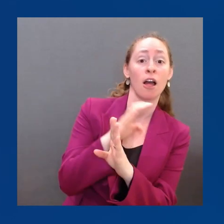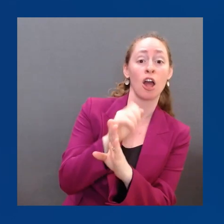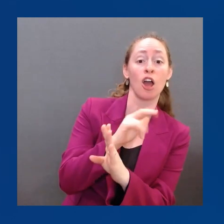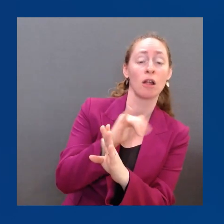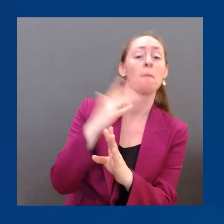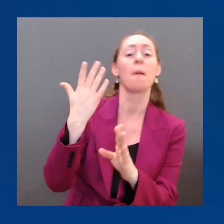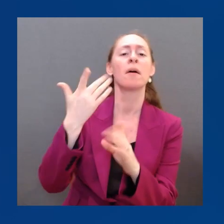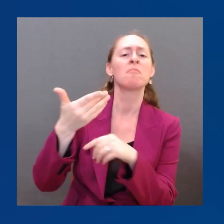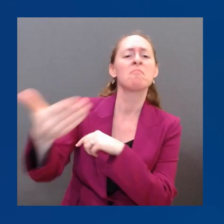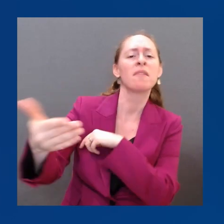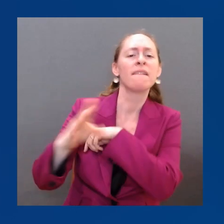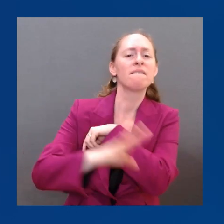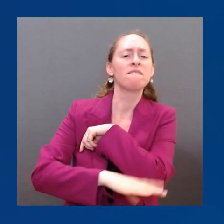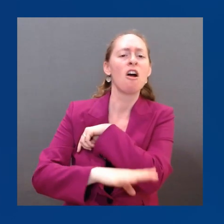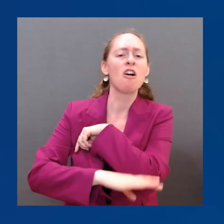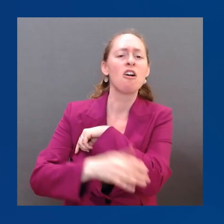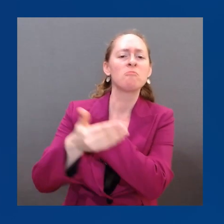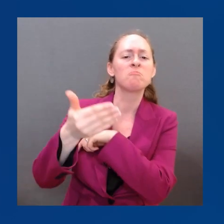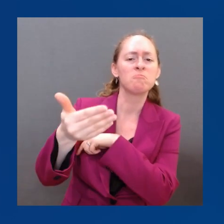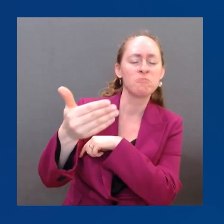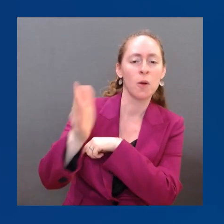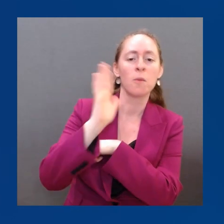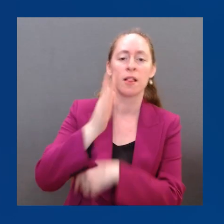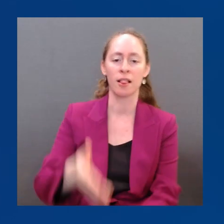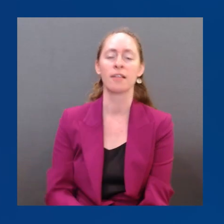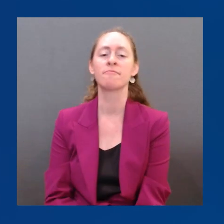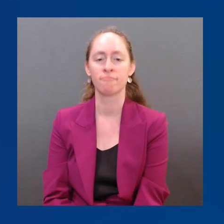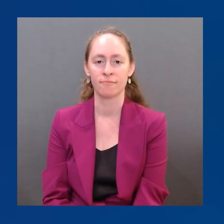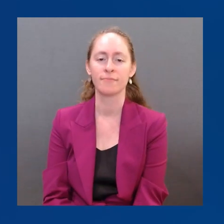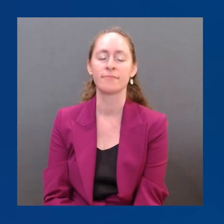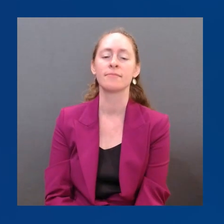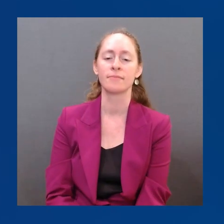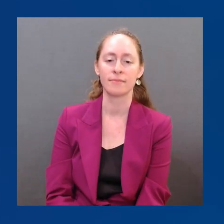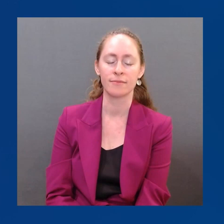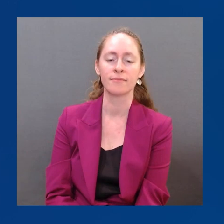you know, we've had some very preliminary conversations with the manufacturers.